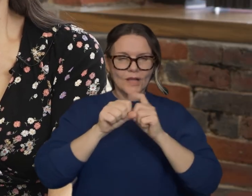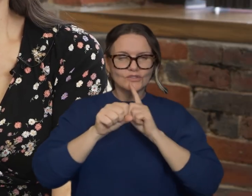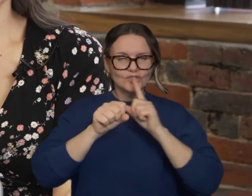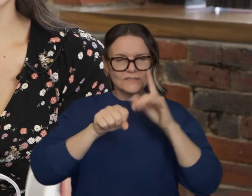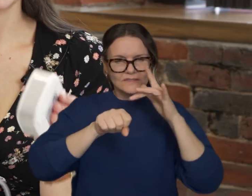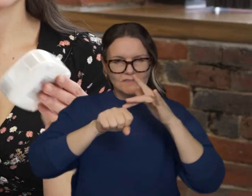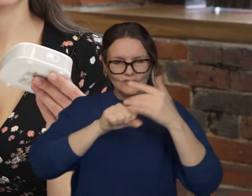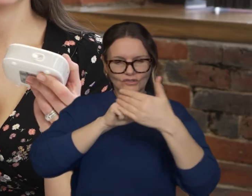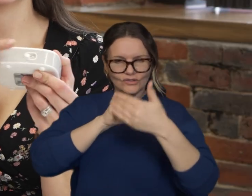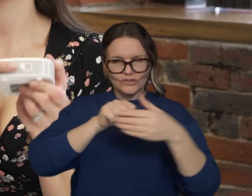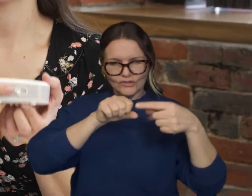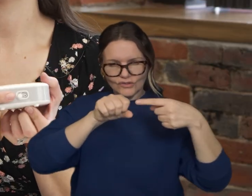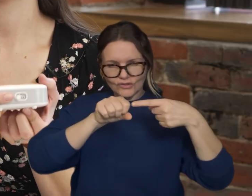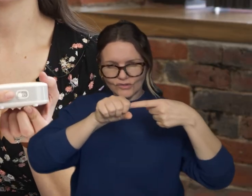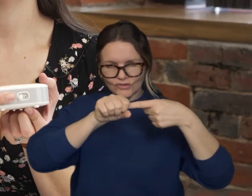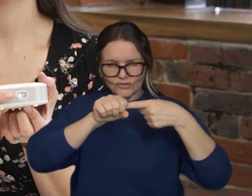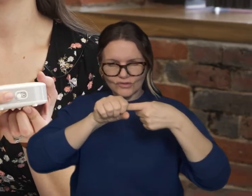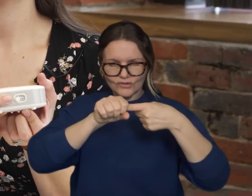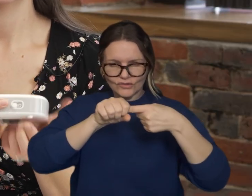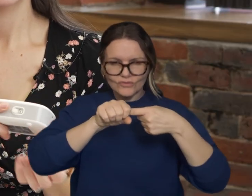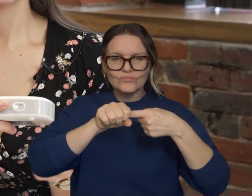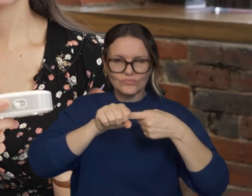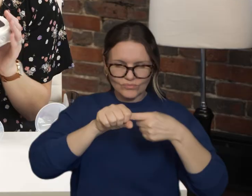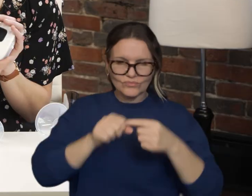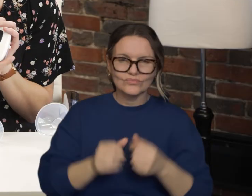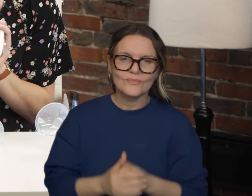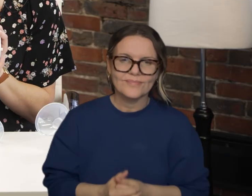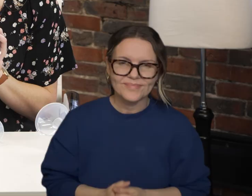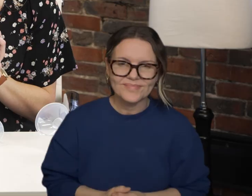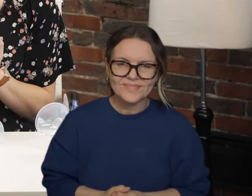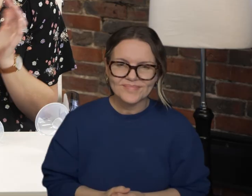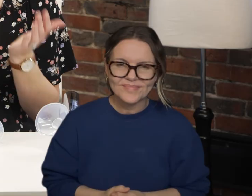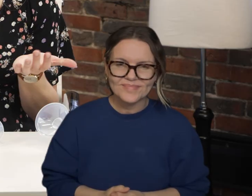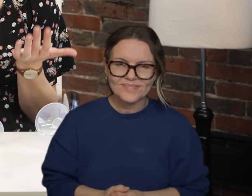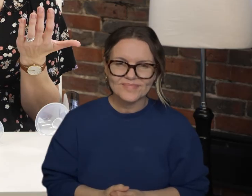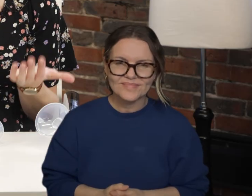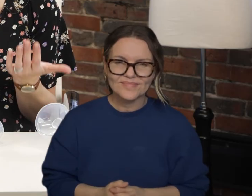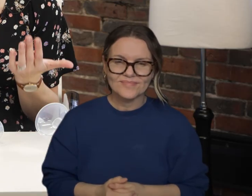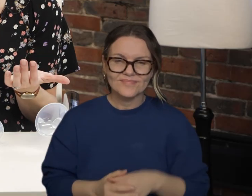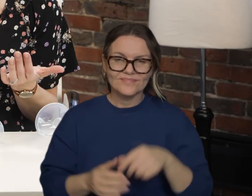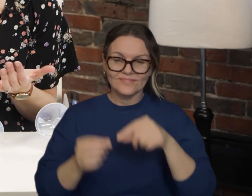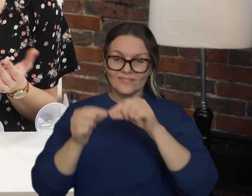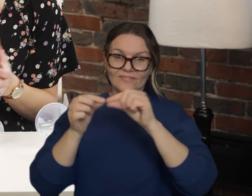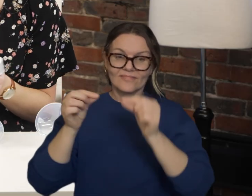is going to connect to the side of your pump motor so the Cimilre P1 offers single or double pumping